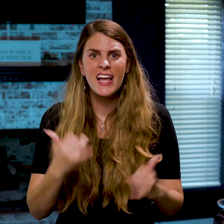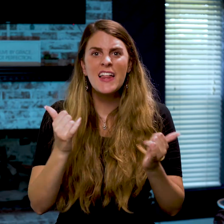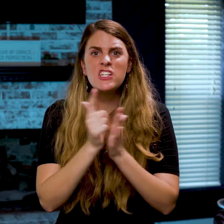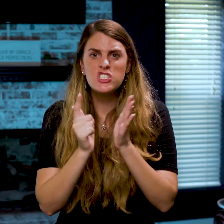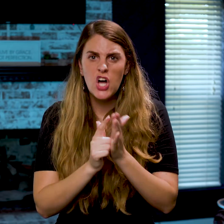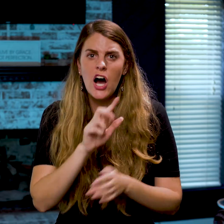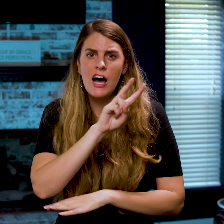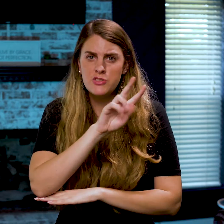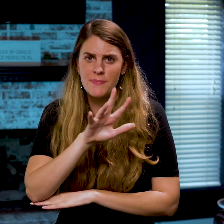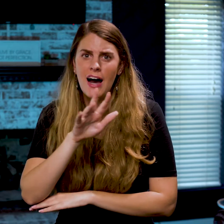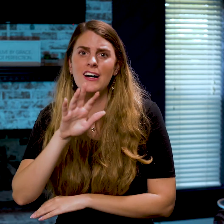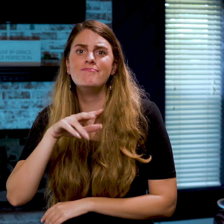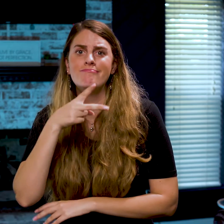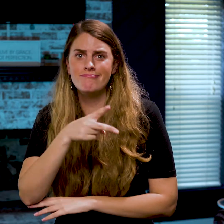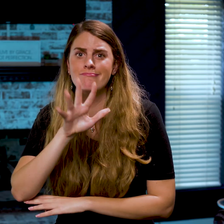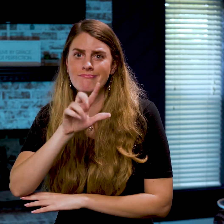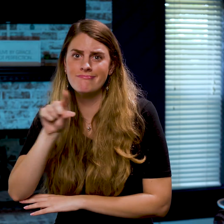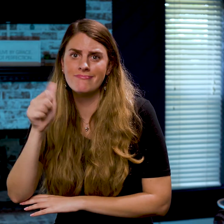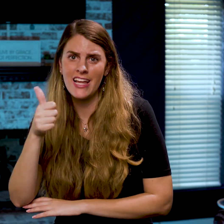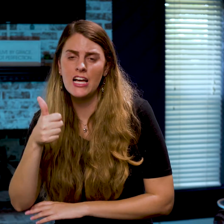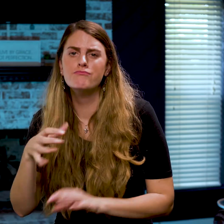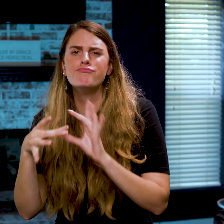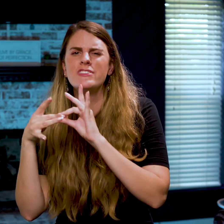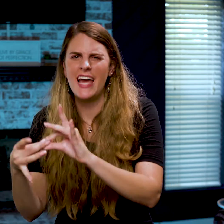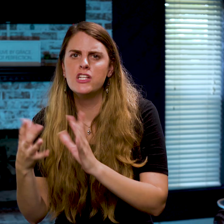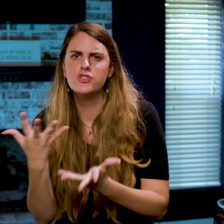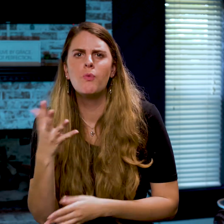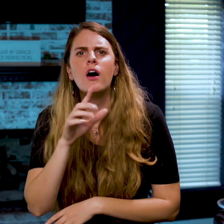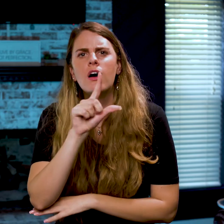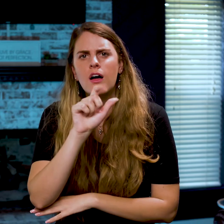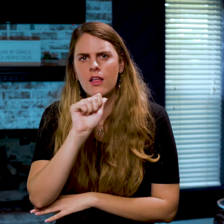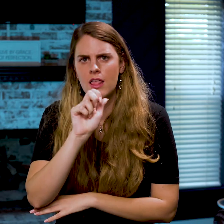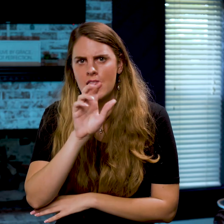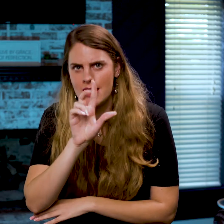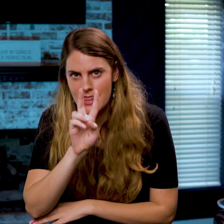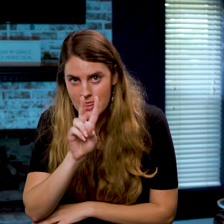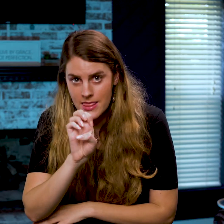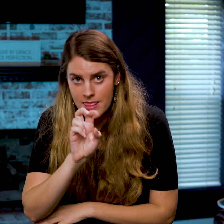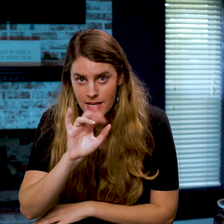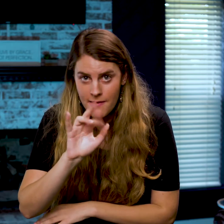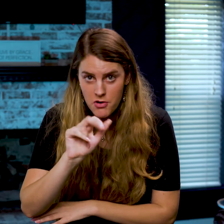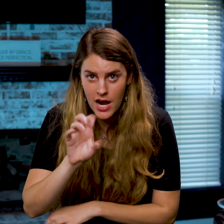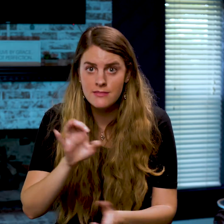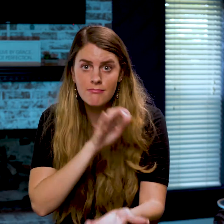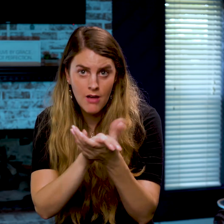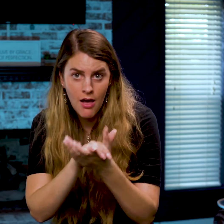The law in 25:5-10 pertains to Levirate